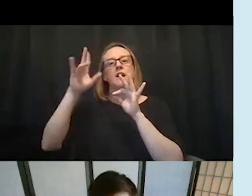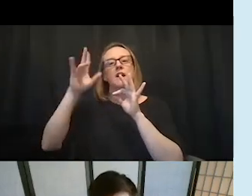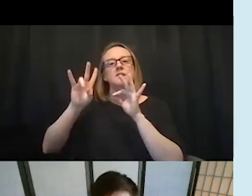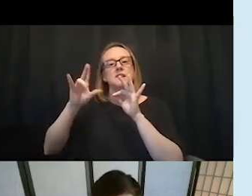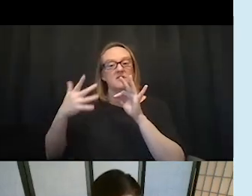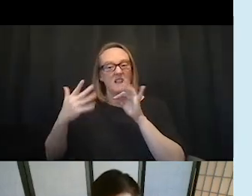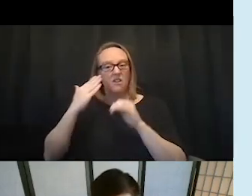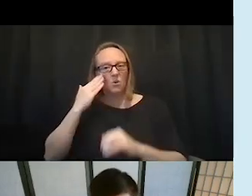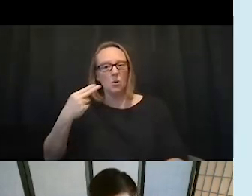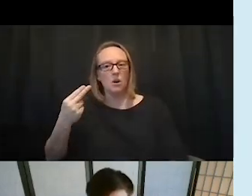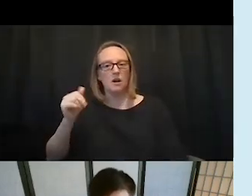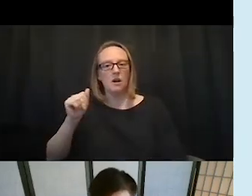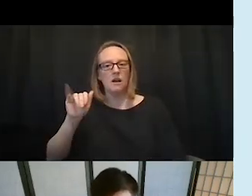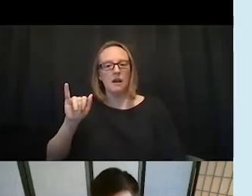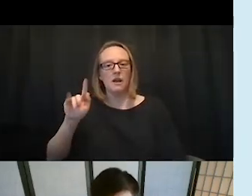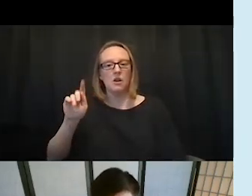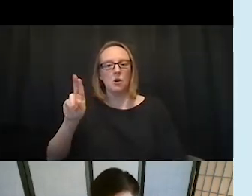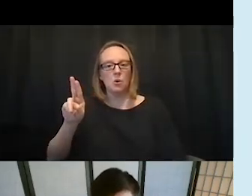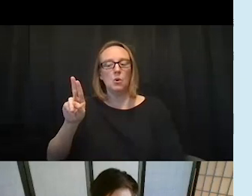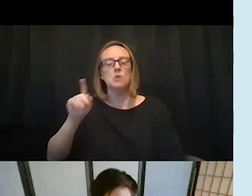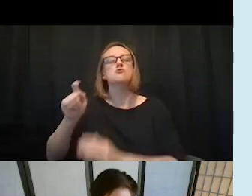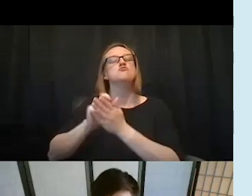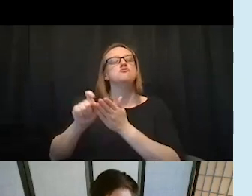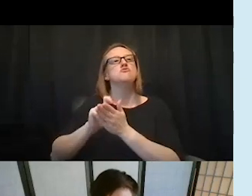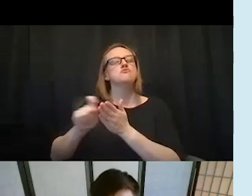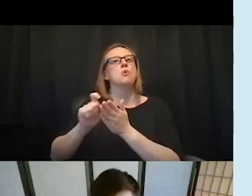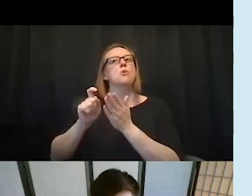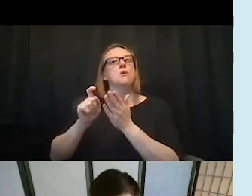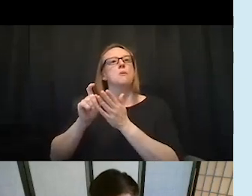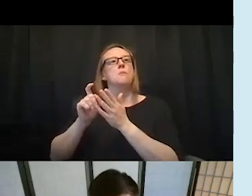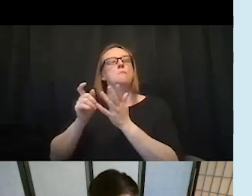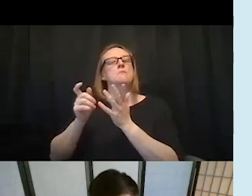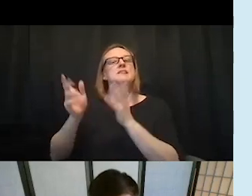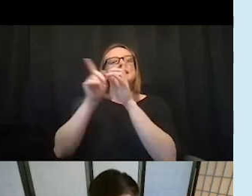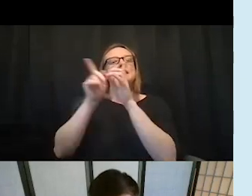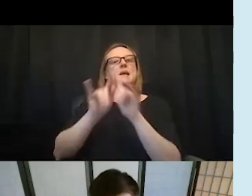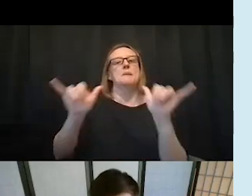so she wrote them as she was experiencing these things in her mind and-and you know it just kind